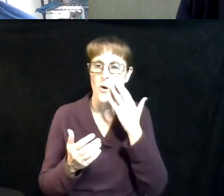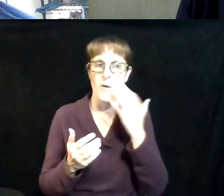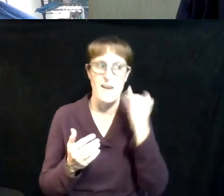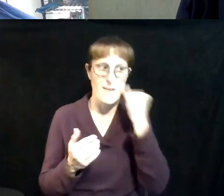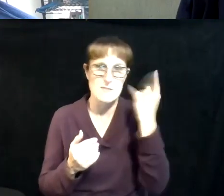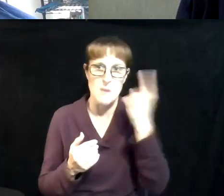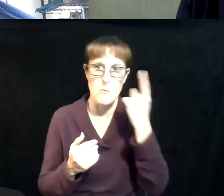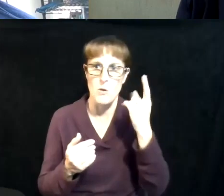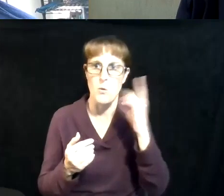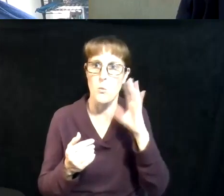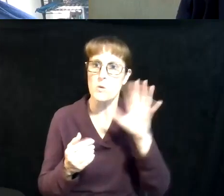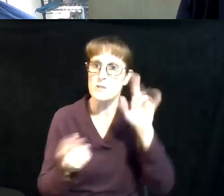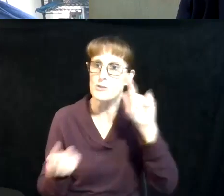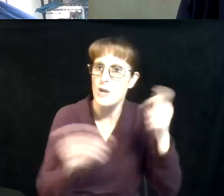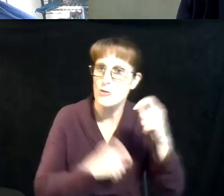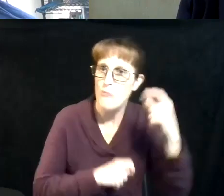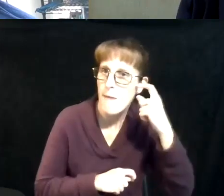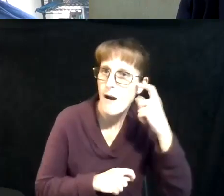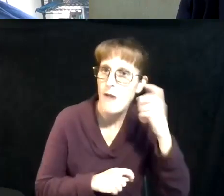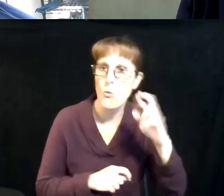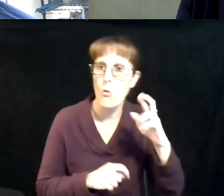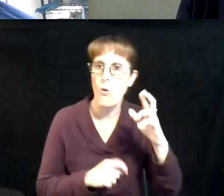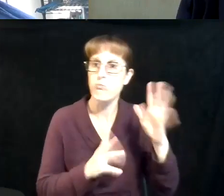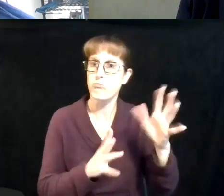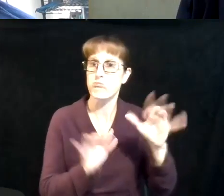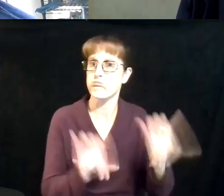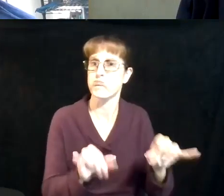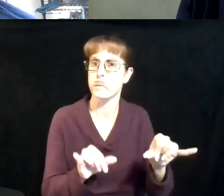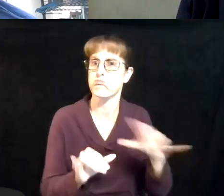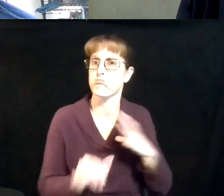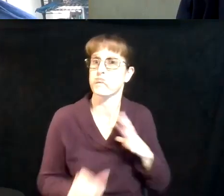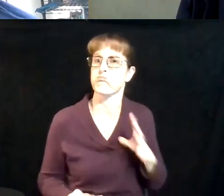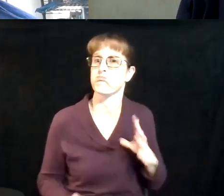Harvey Lapin on one side and the many, many people who have